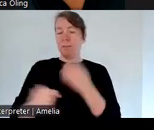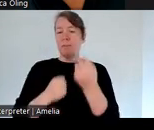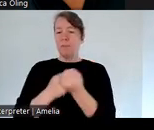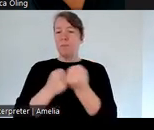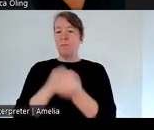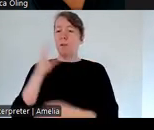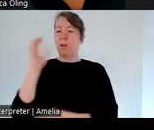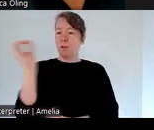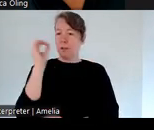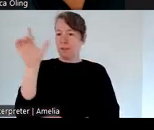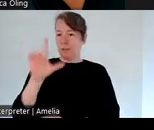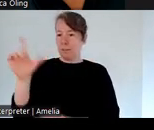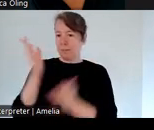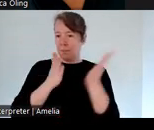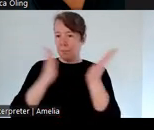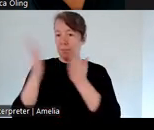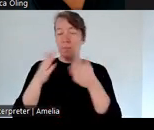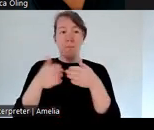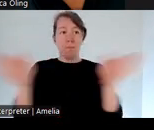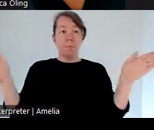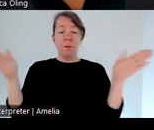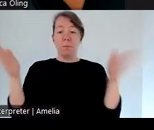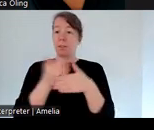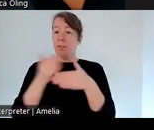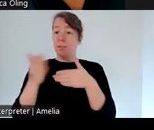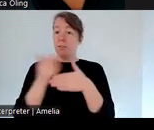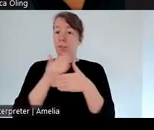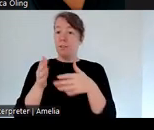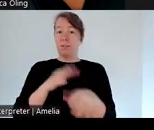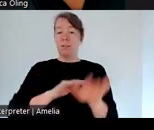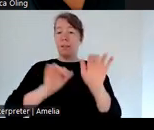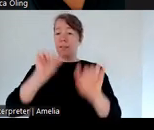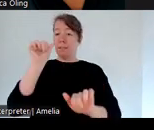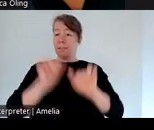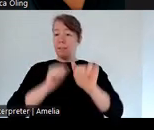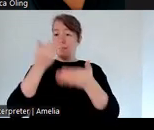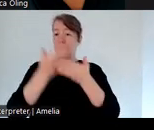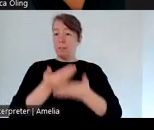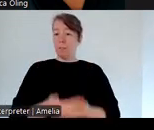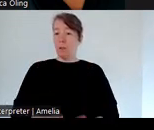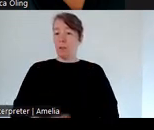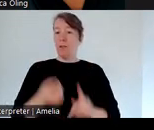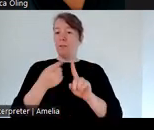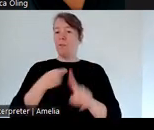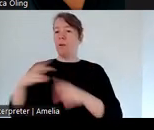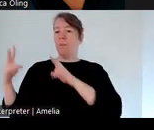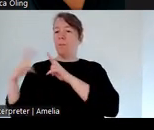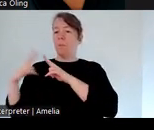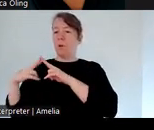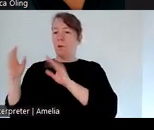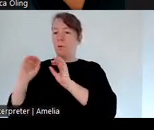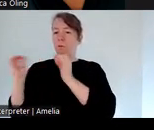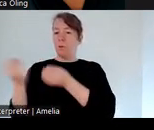and it publicly shares assessment documentation created by partner organizations with almost 200 resources available.